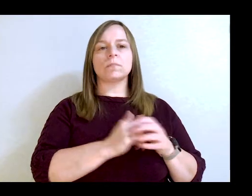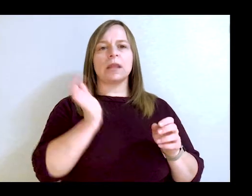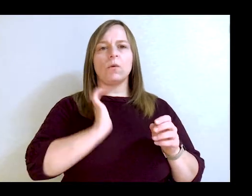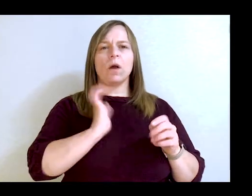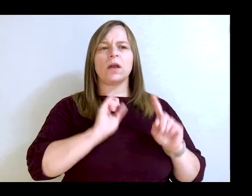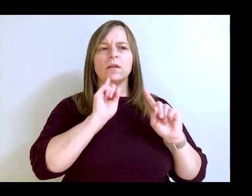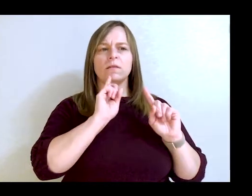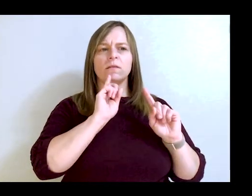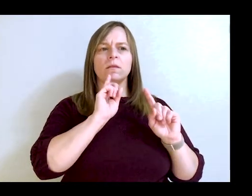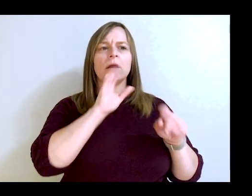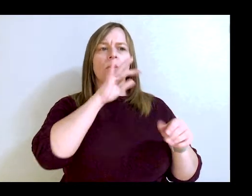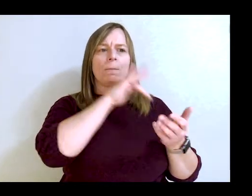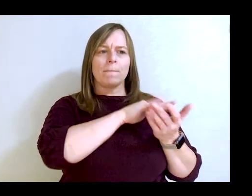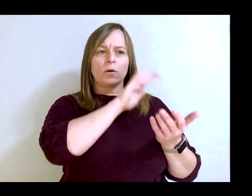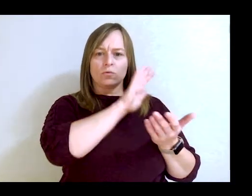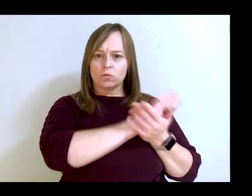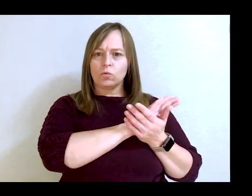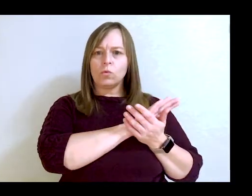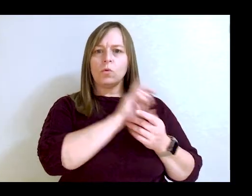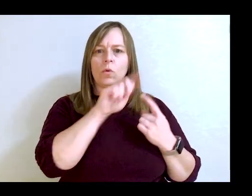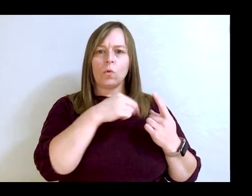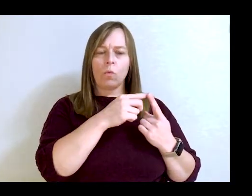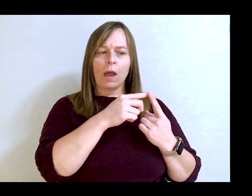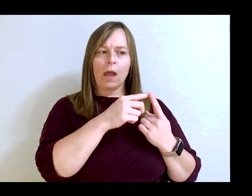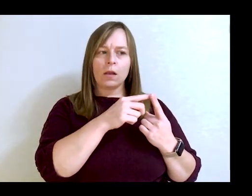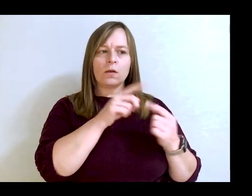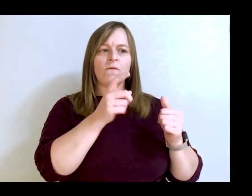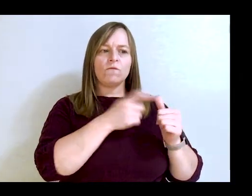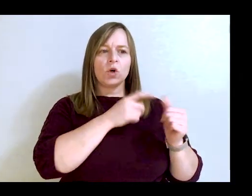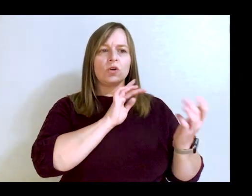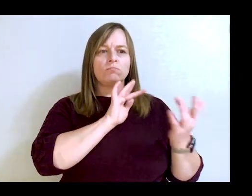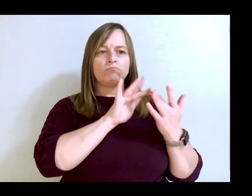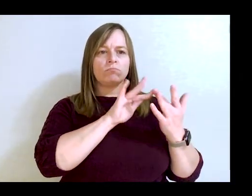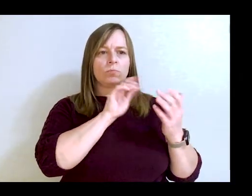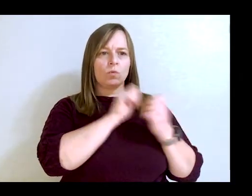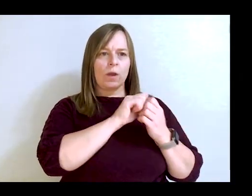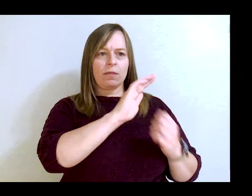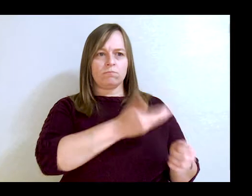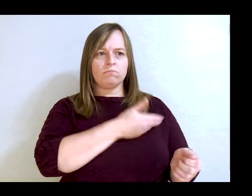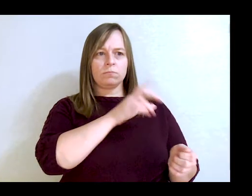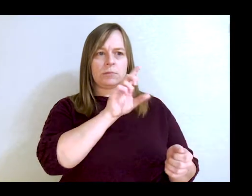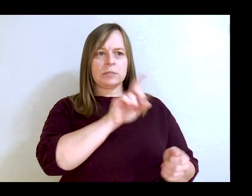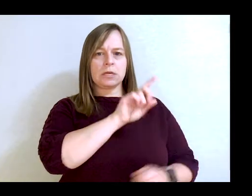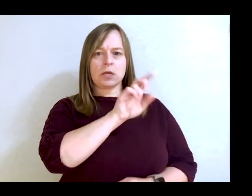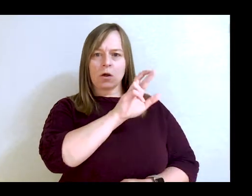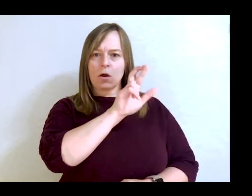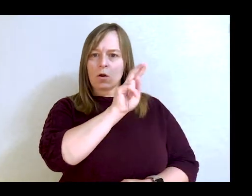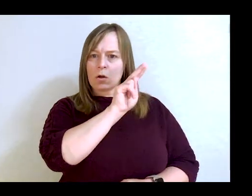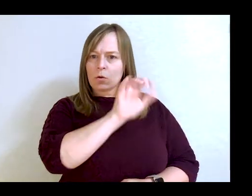He was going to Jolina's when we were actually first introduced to